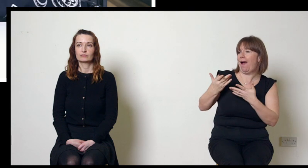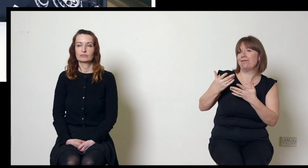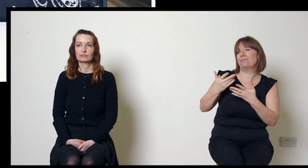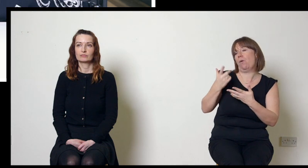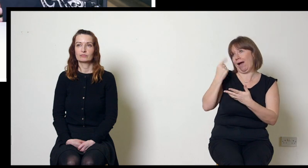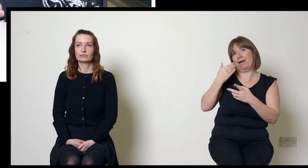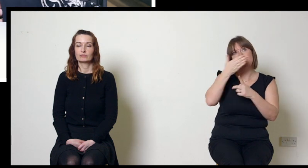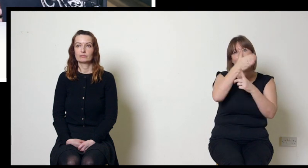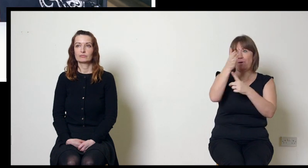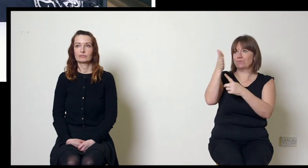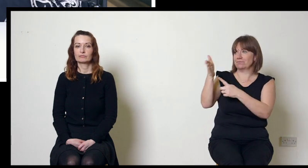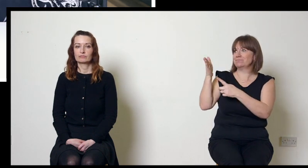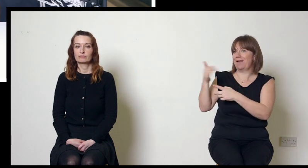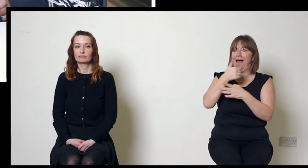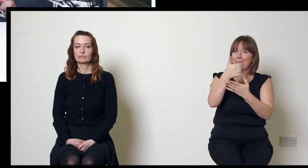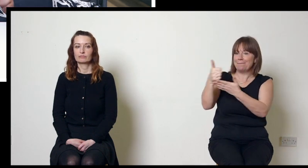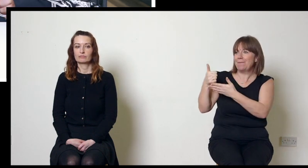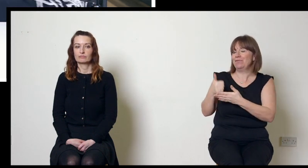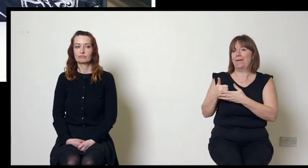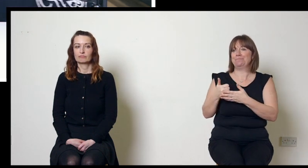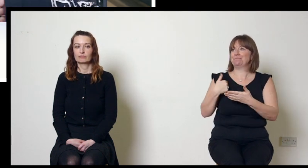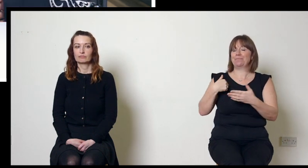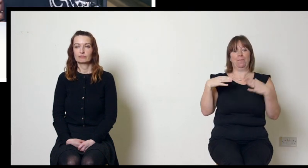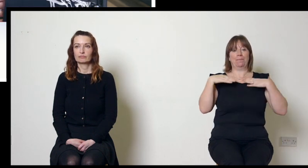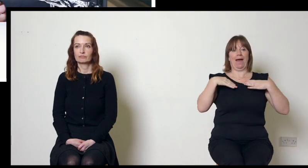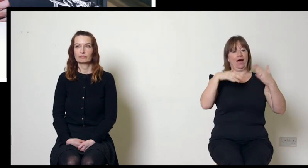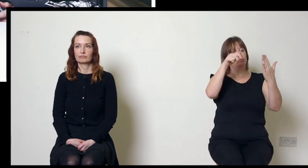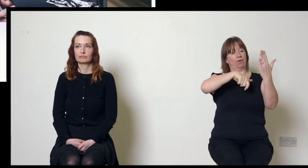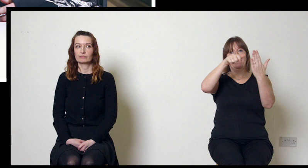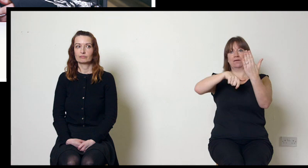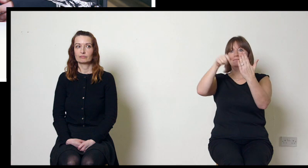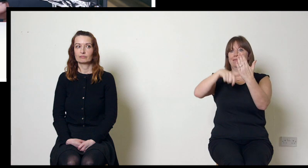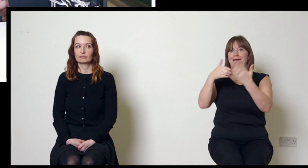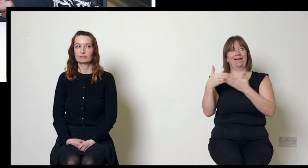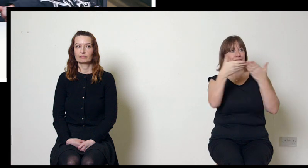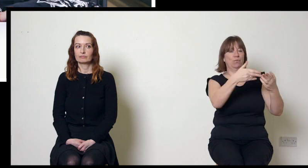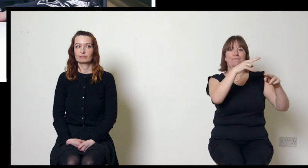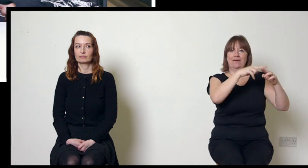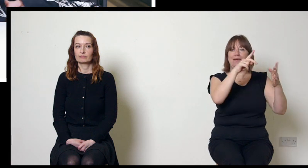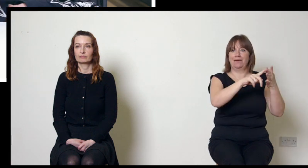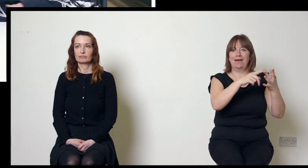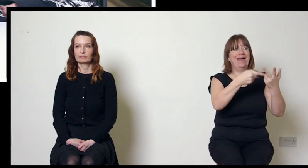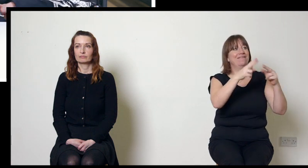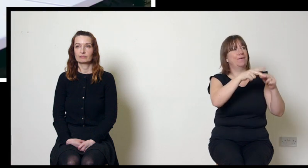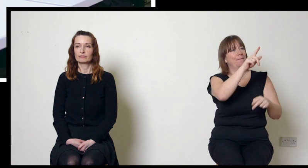And then I prepared it all into a document and then gave it to Fi. So for the remainder of the exhibition, anyone that needed that, they could take it away or get their email